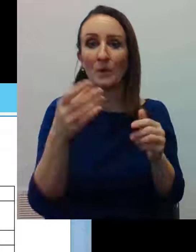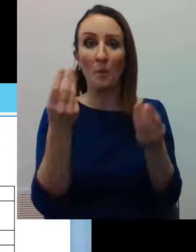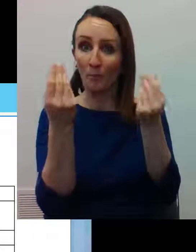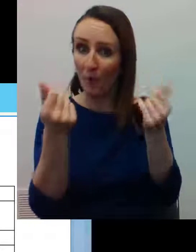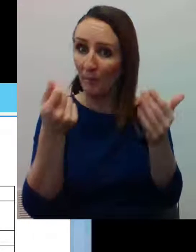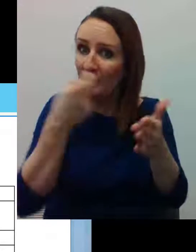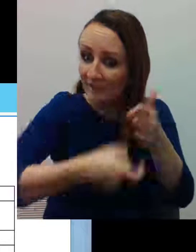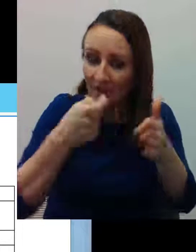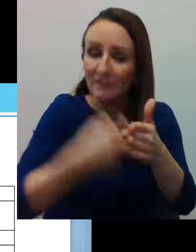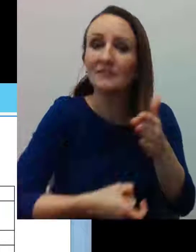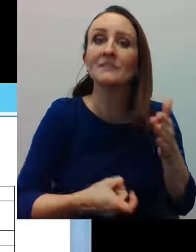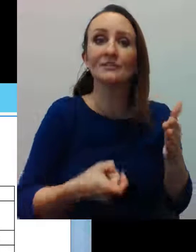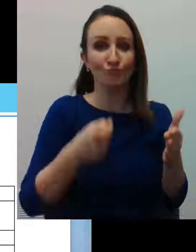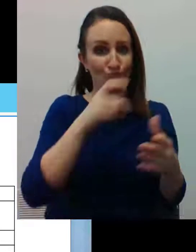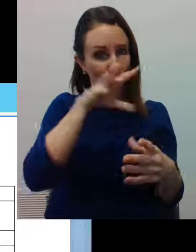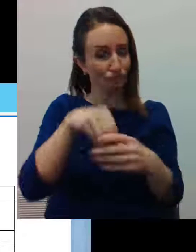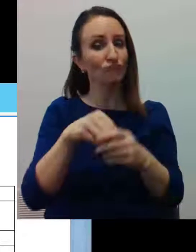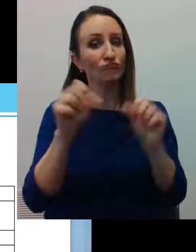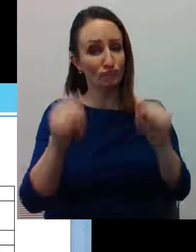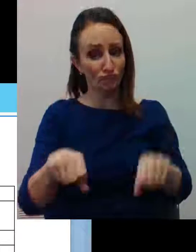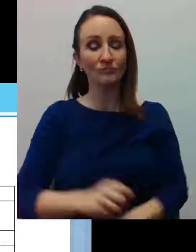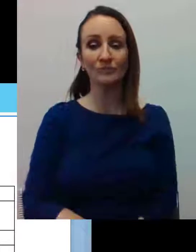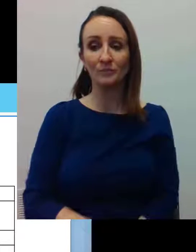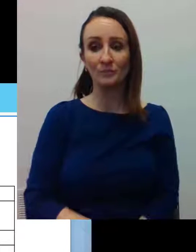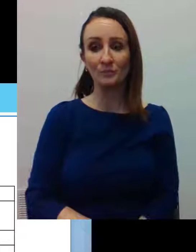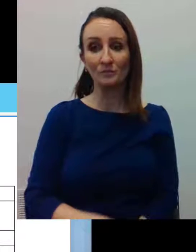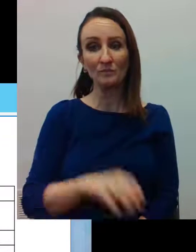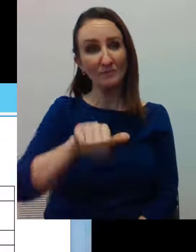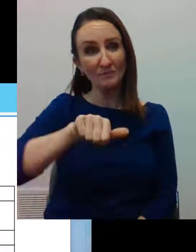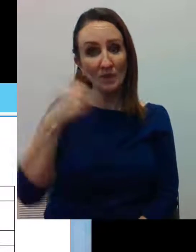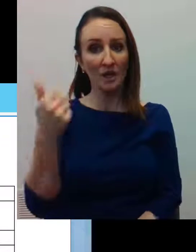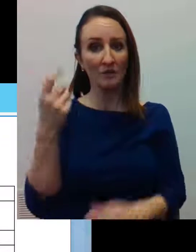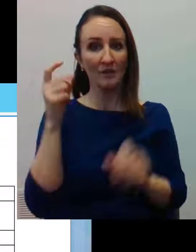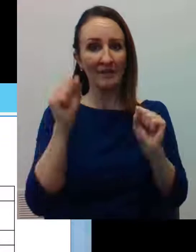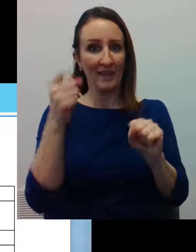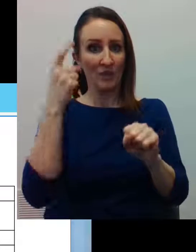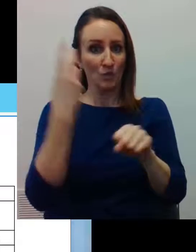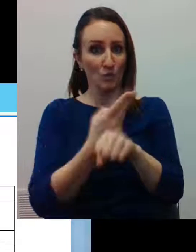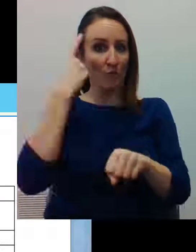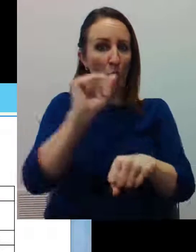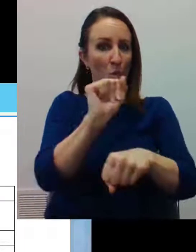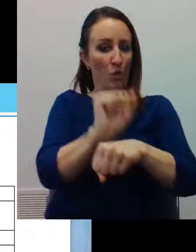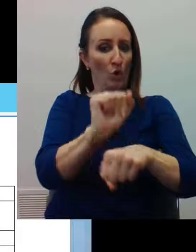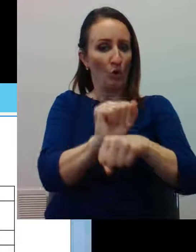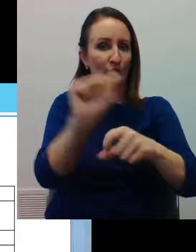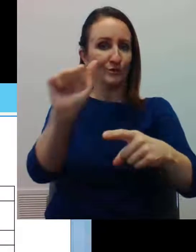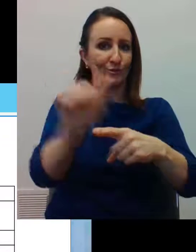ABLE account funds can also be used for employment training and support personal assistance services